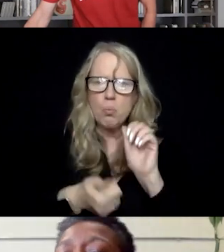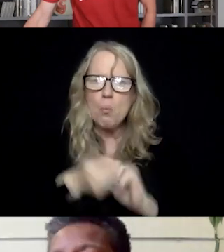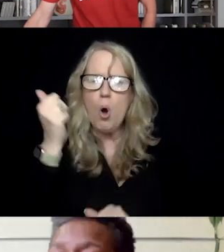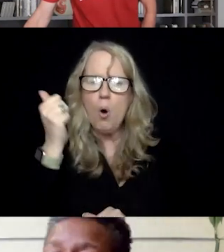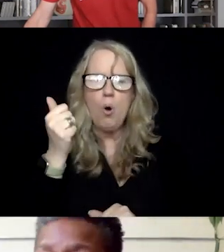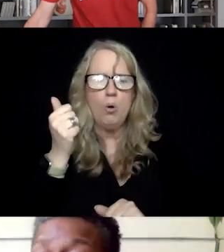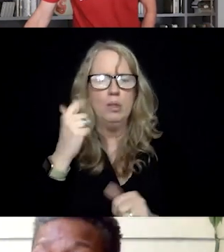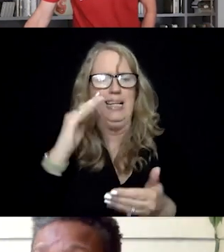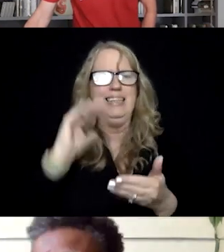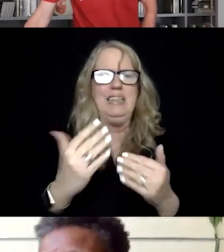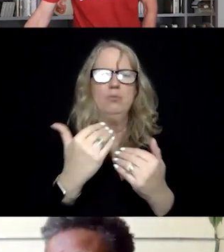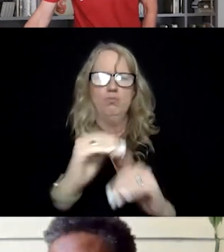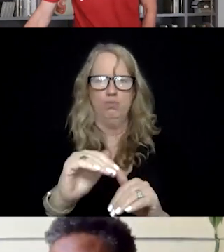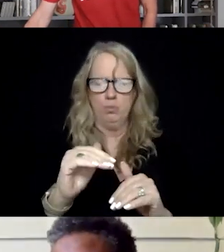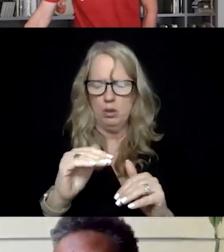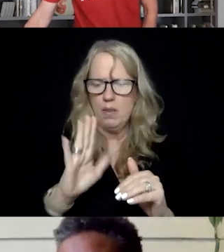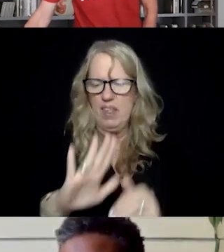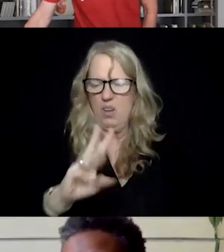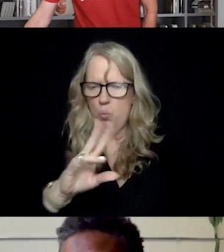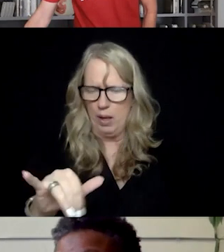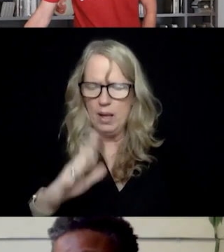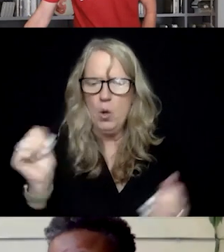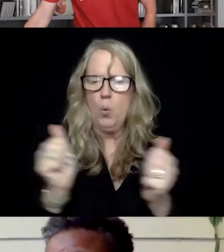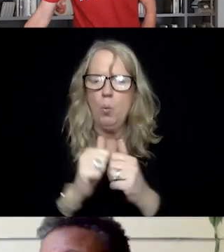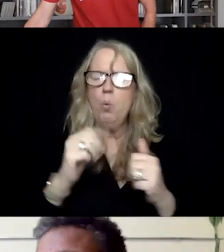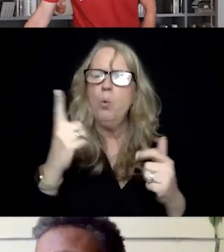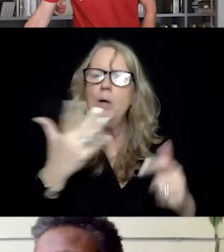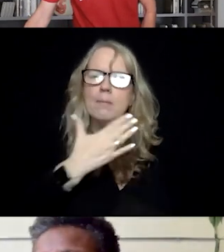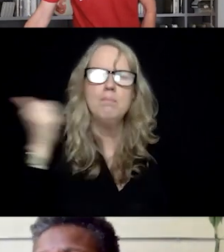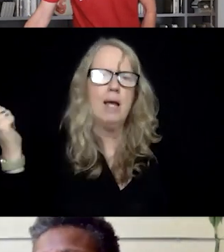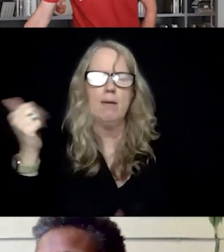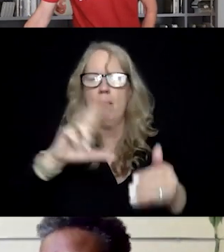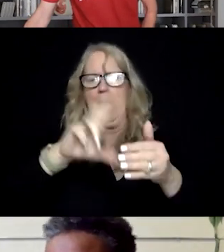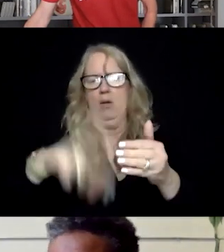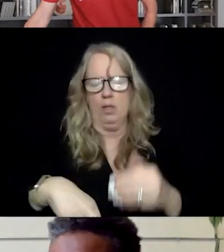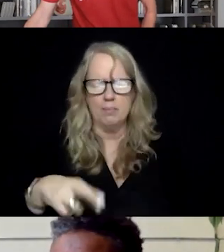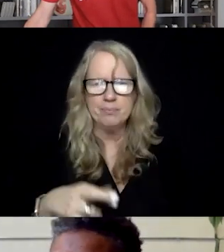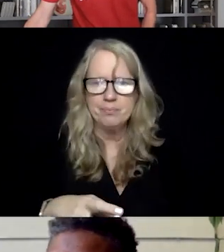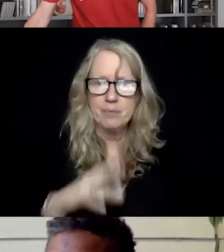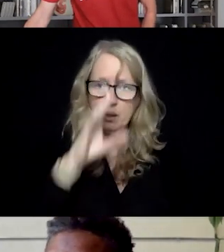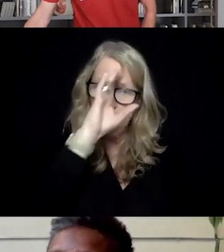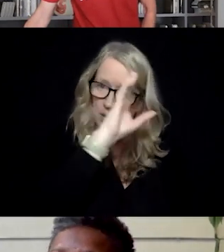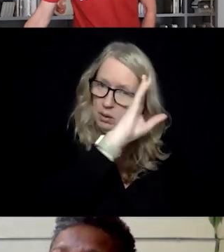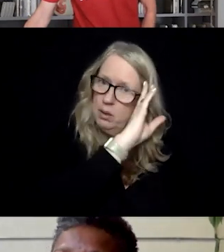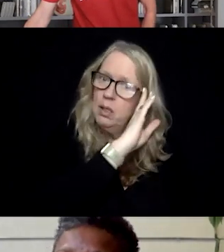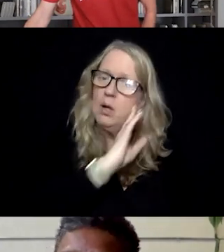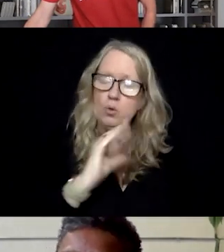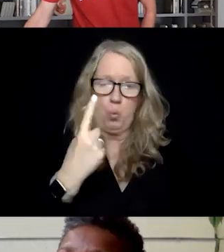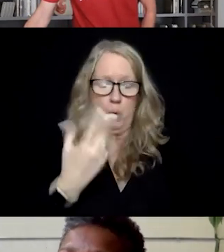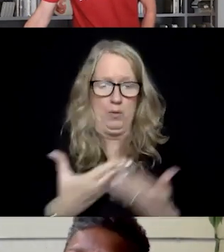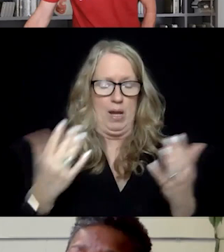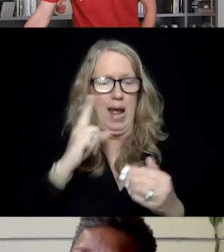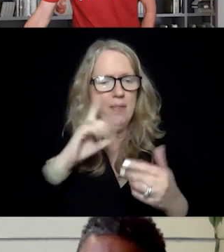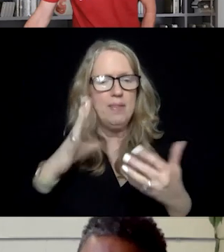RESTRICTIVE WAY WITH THE GREATER OUTCOME. ONE IS, WHETHER IT IS LAW ENFORCEMENT